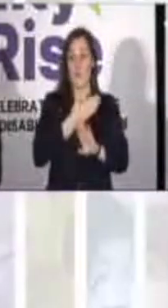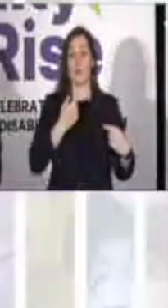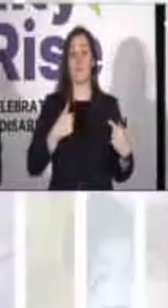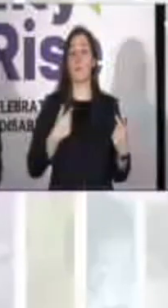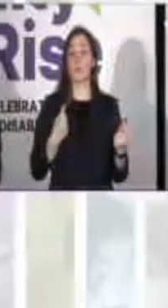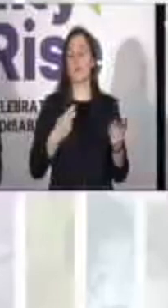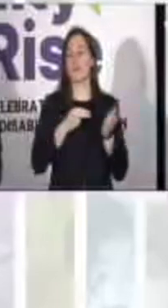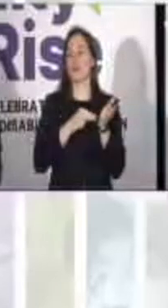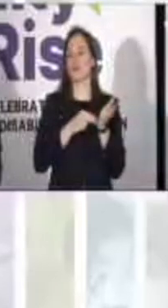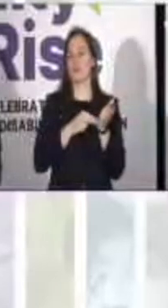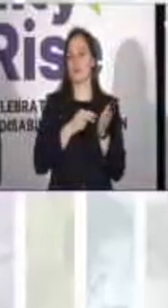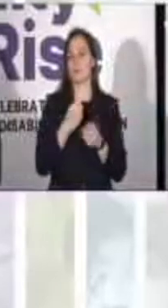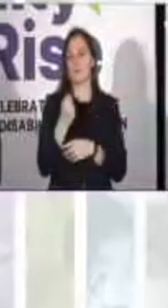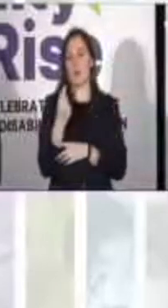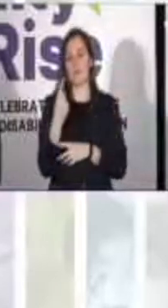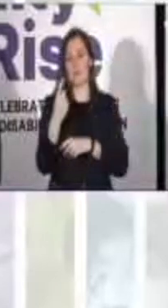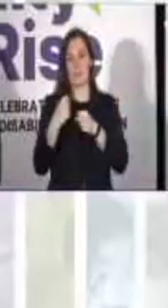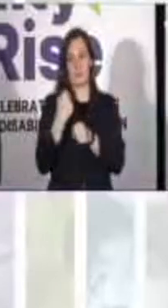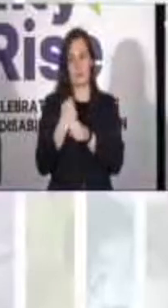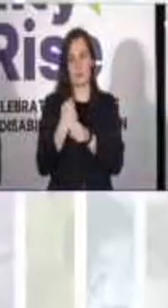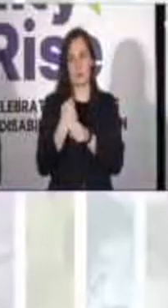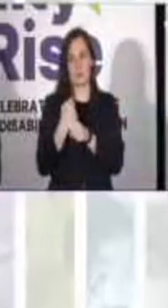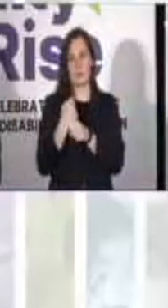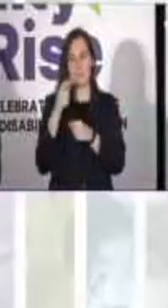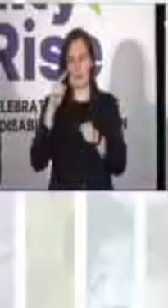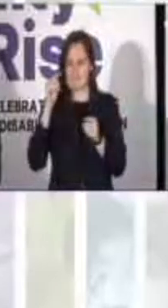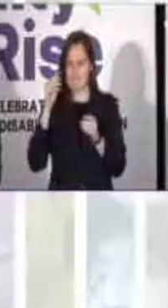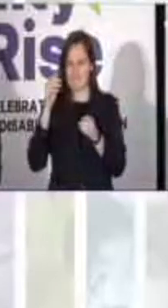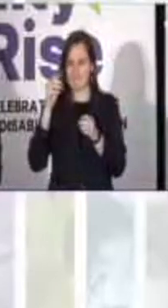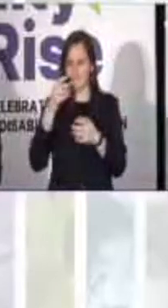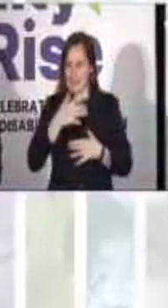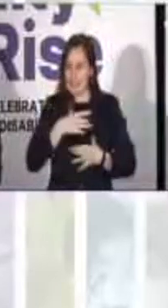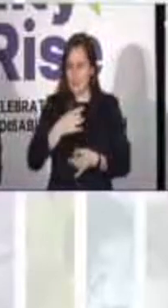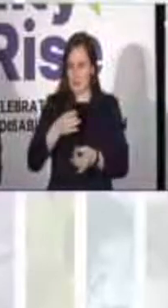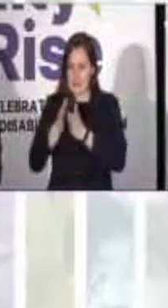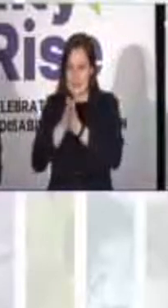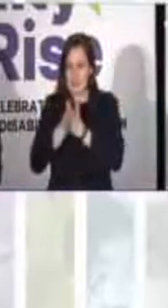ALTHOUGH MY SPECIAL INTEREST HAS ALWAYS BEEN TECH. WHILE I LIKED MY CAREER CHOICE,